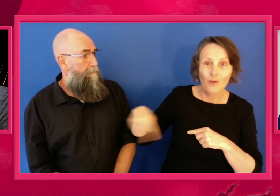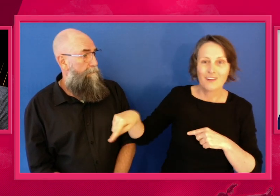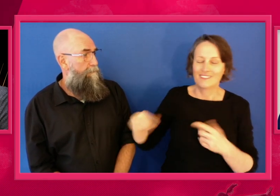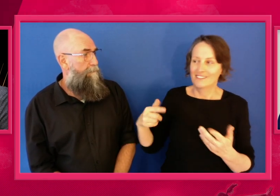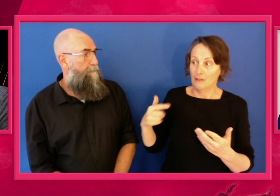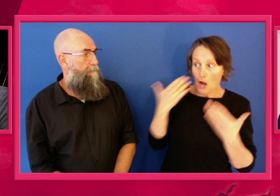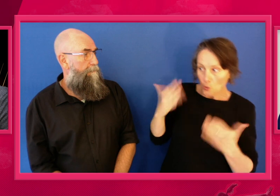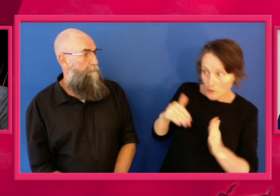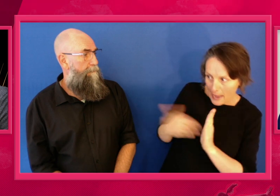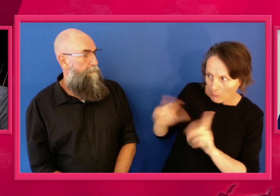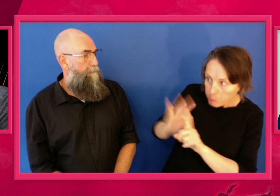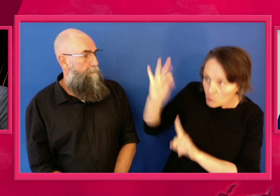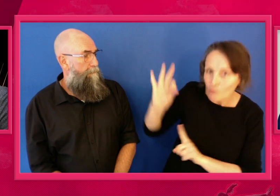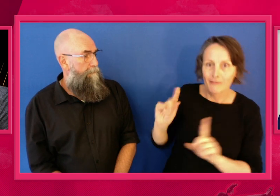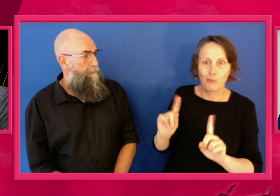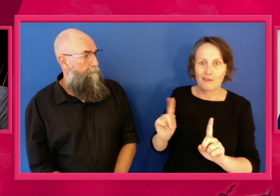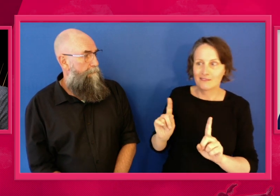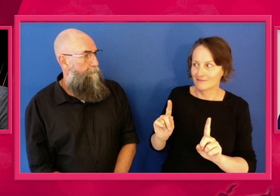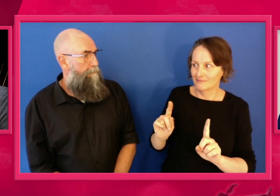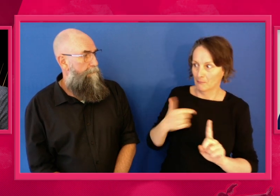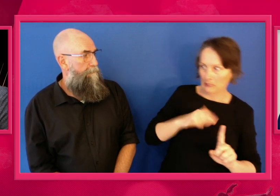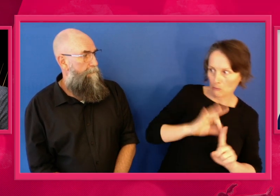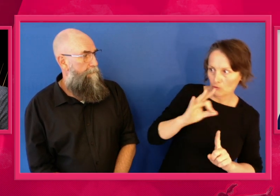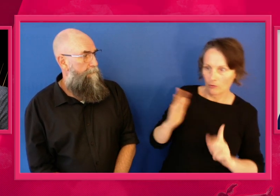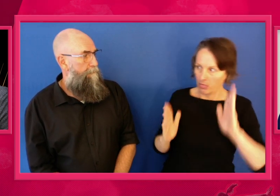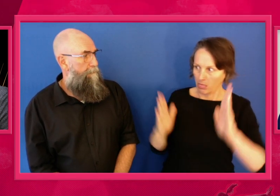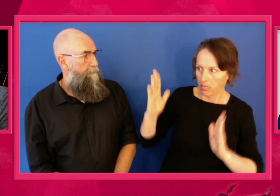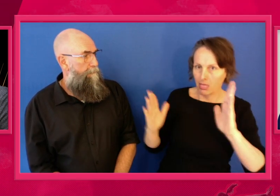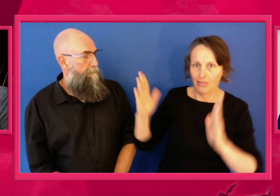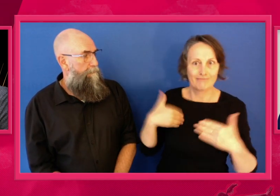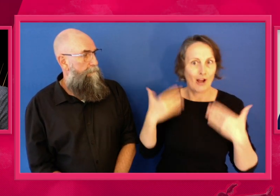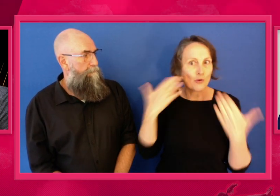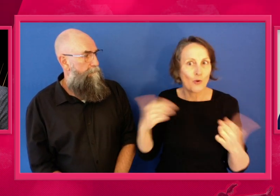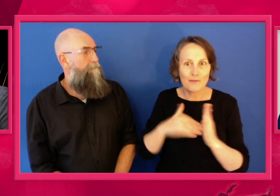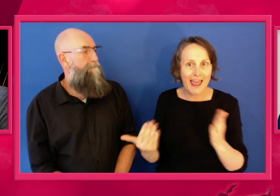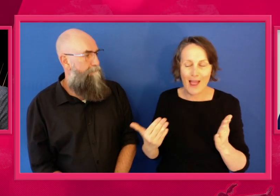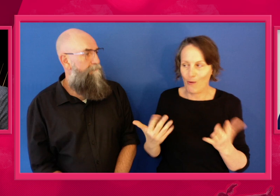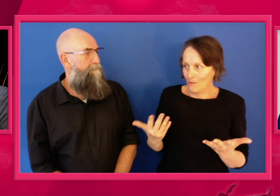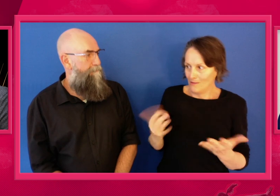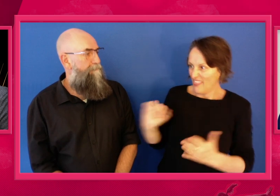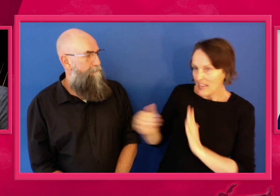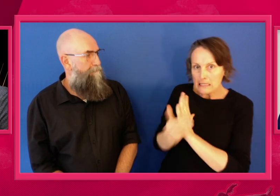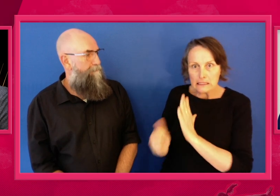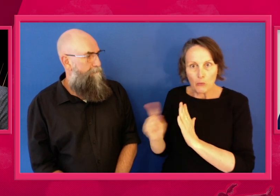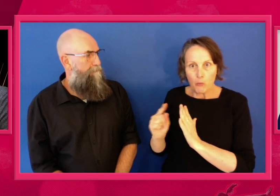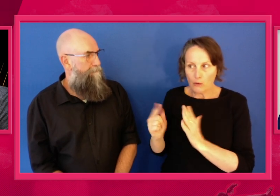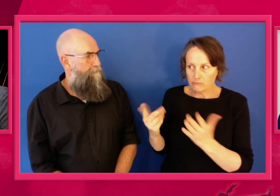like, if they've made up ground on you or if if you've made ground on everyone else.